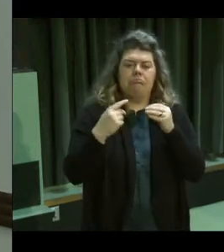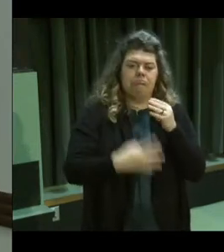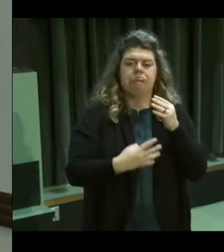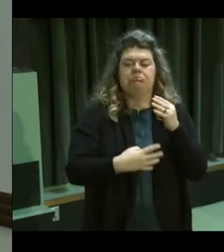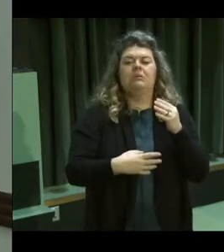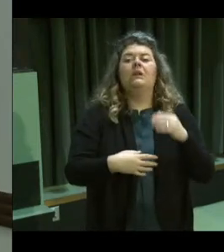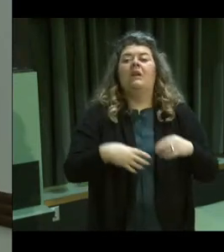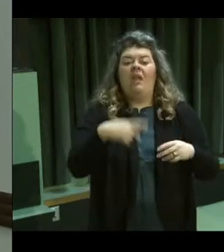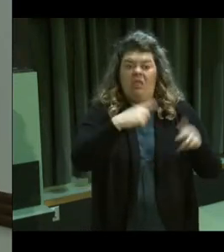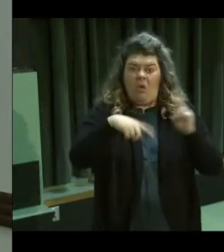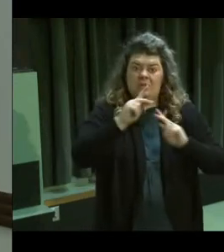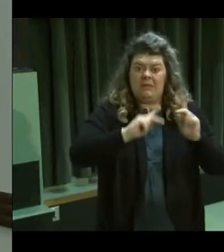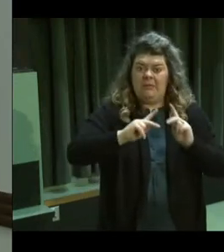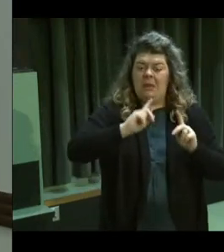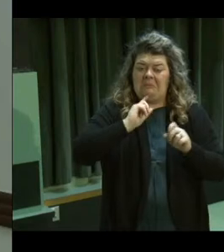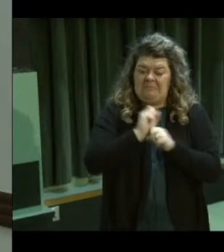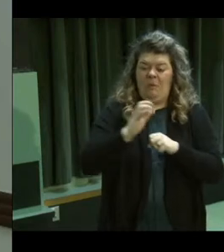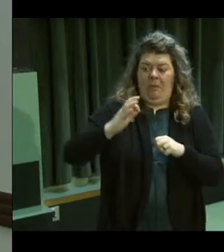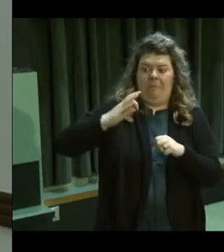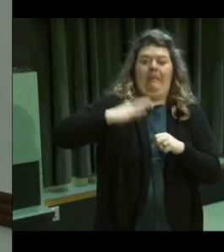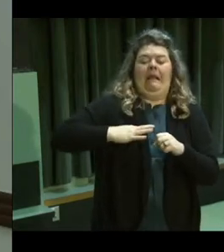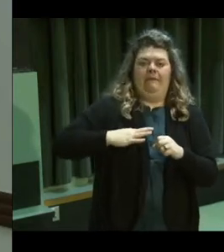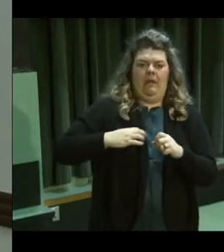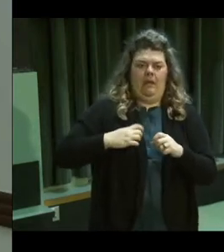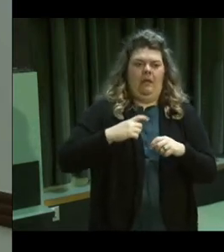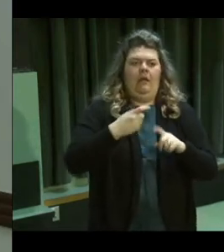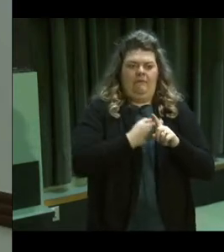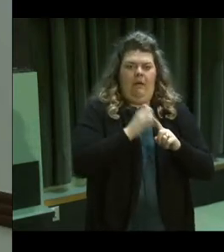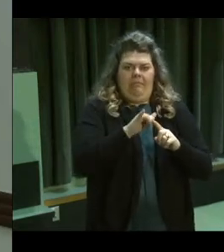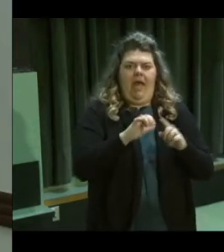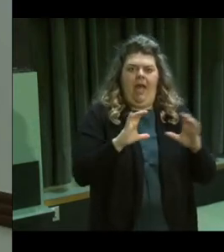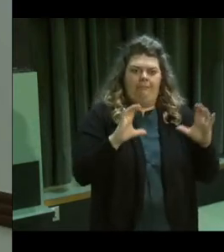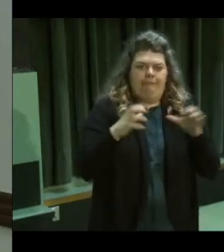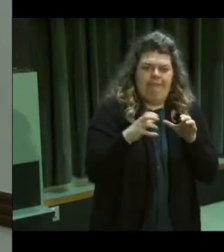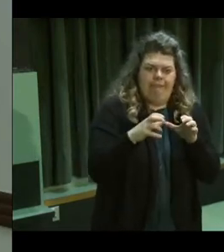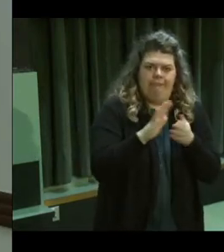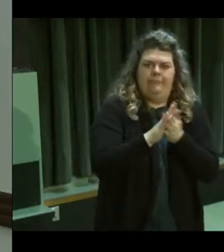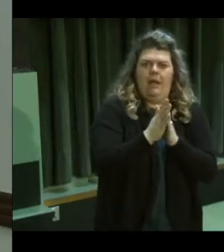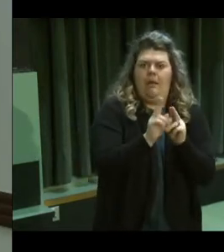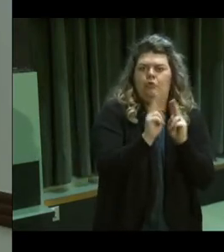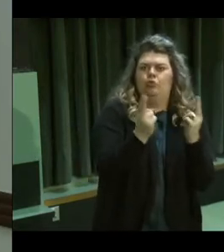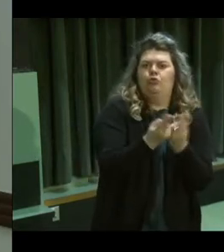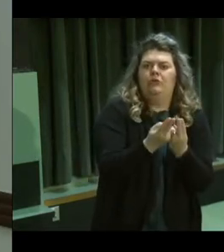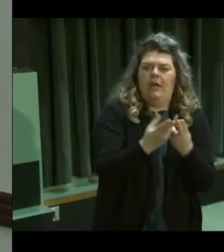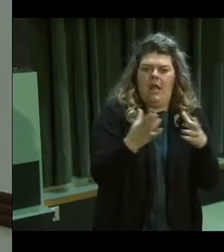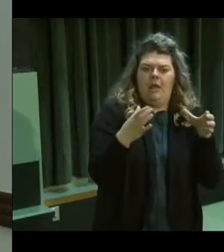more. And these are people that will benefit from coming